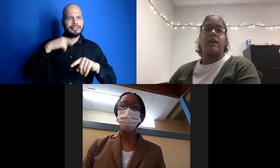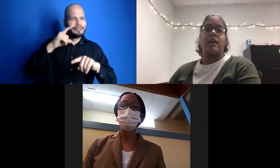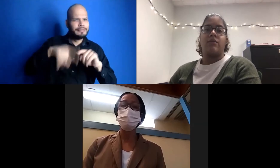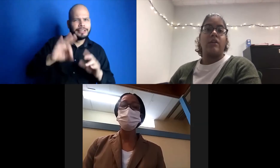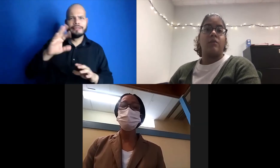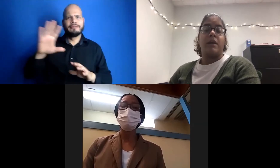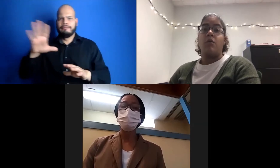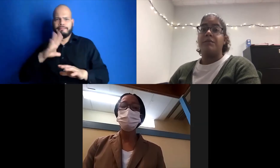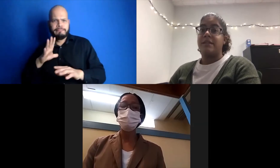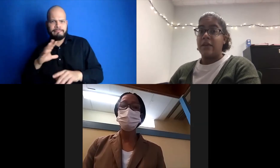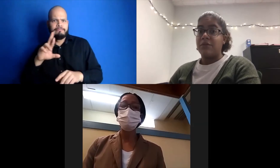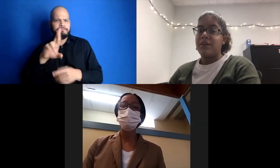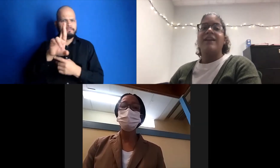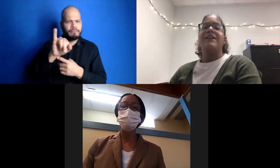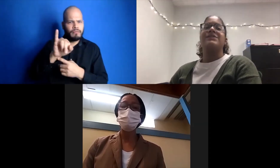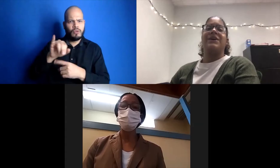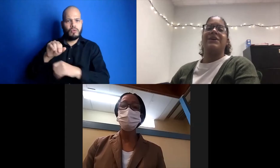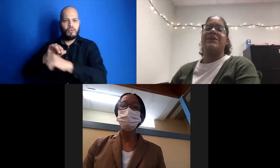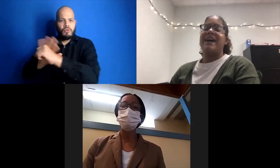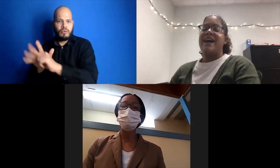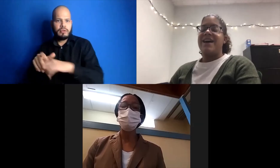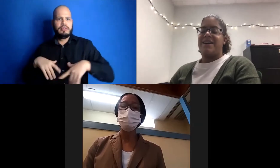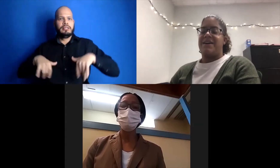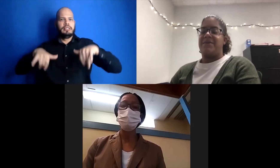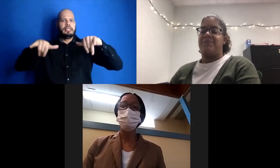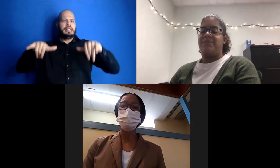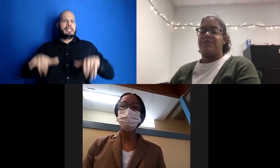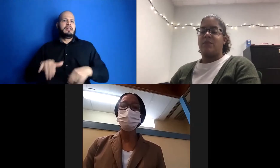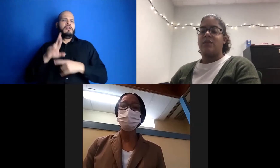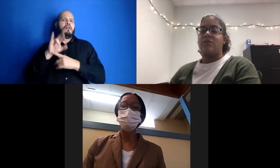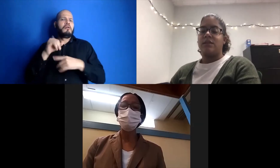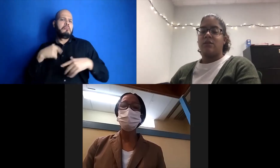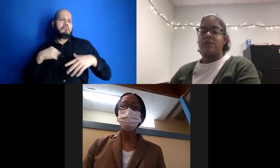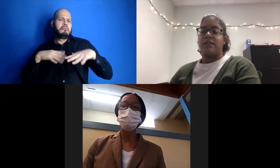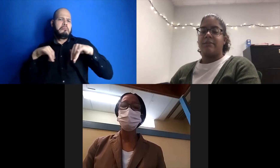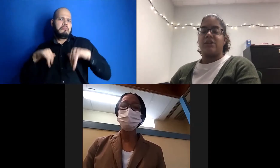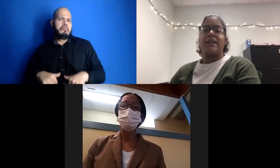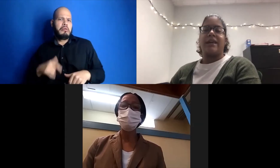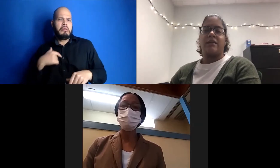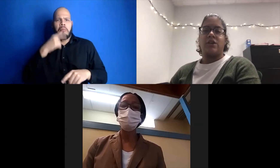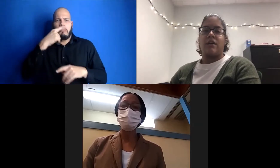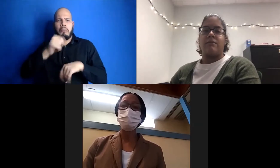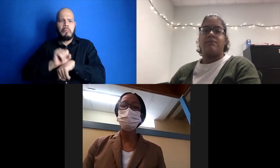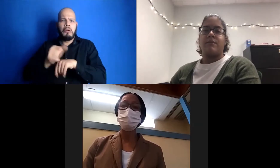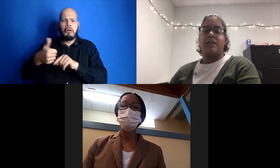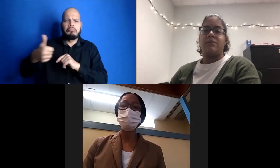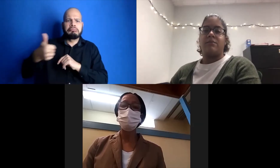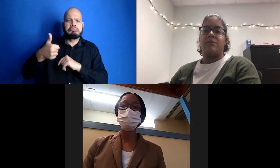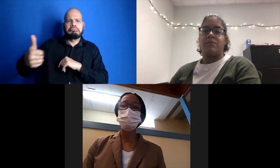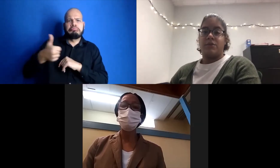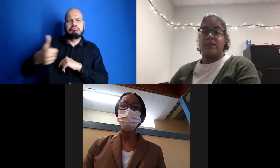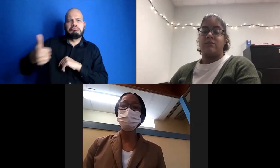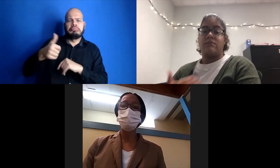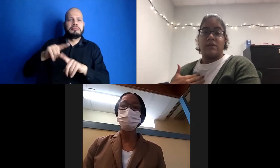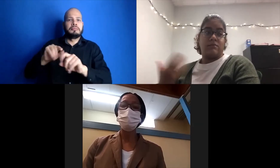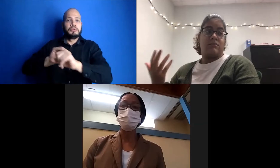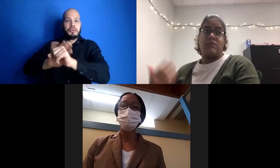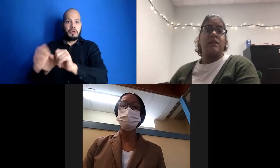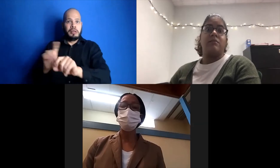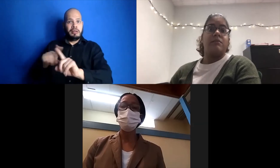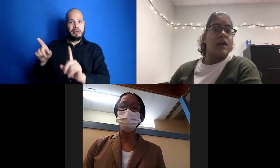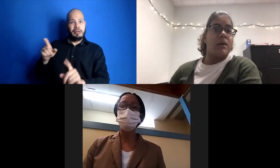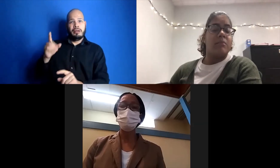I'd rather be home safe so um with the resources especially getting a job as a person like me half